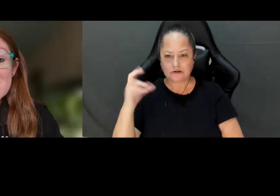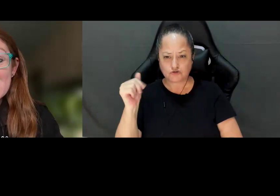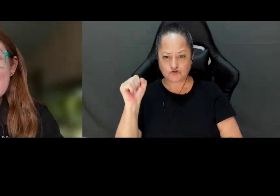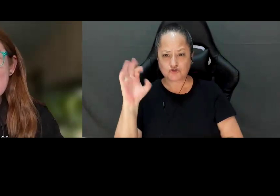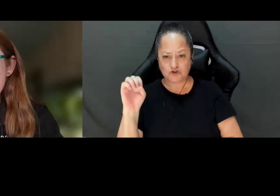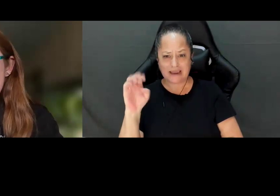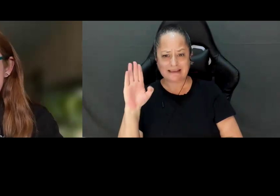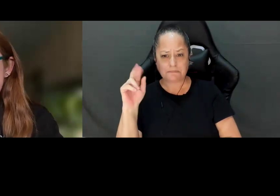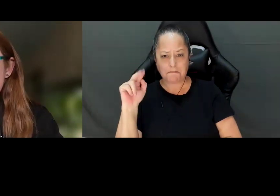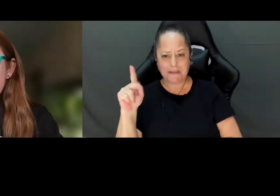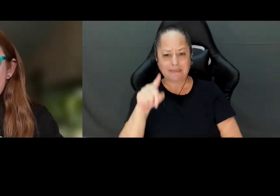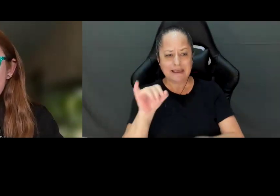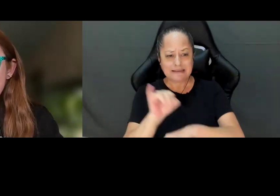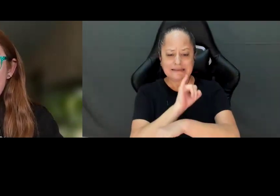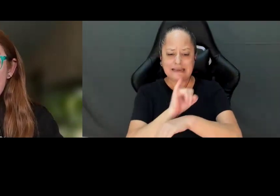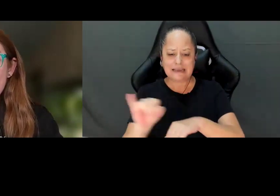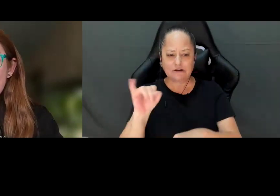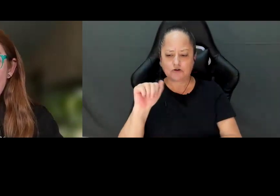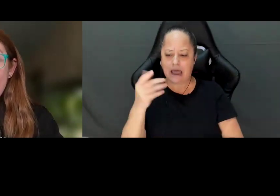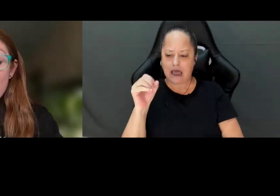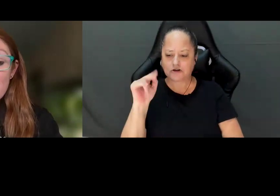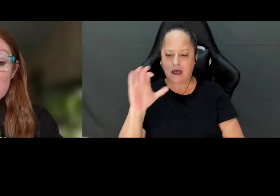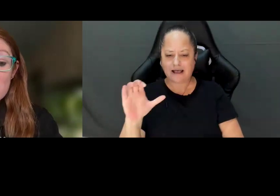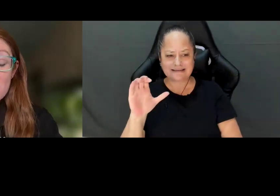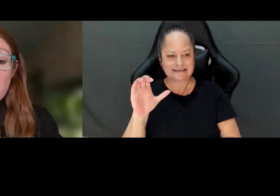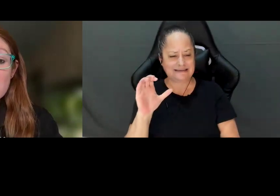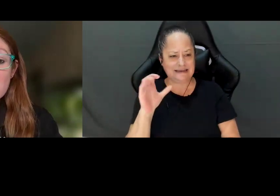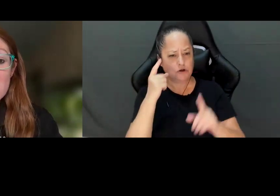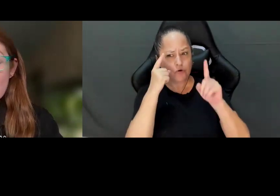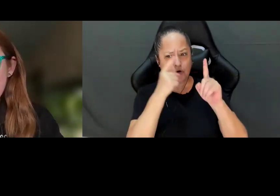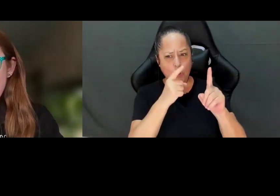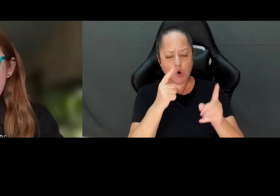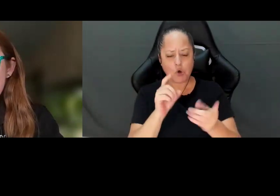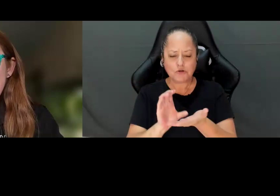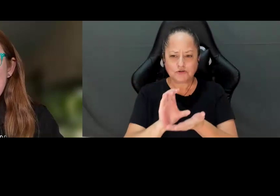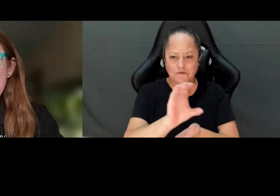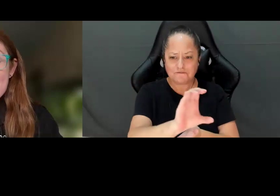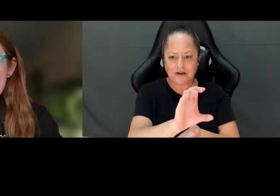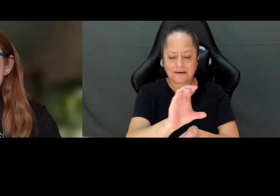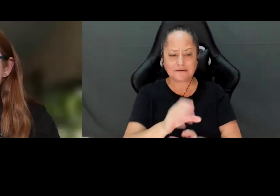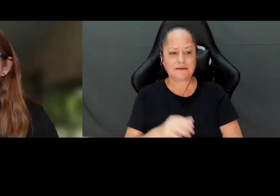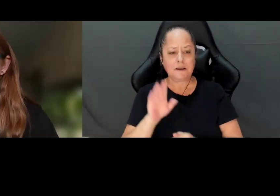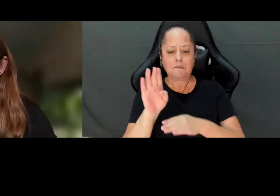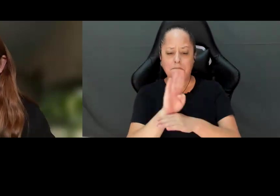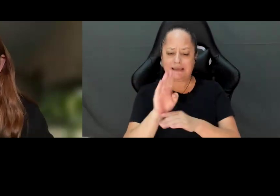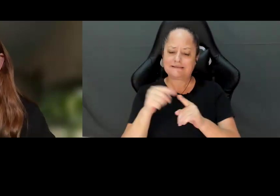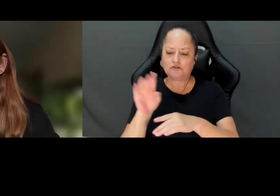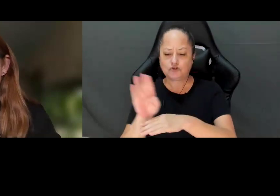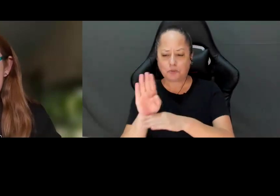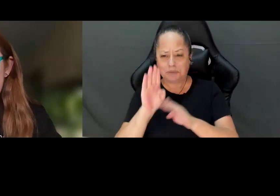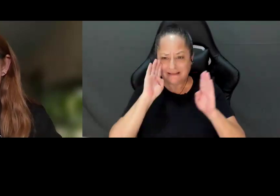This is an industry agnostic initiative that allows us to fund business to business focused,